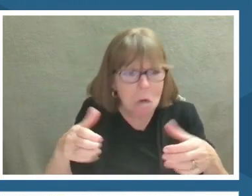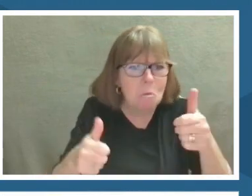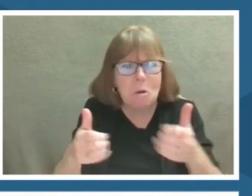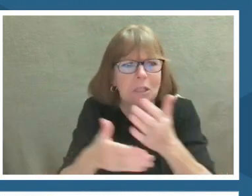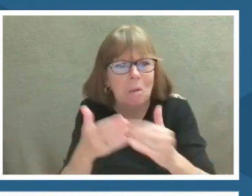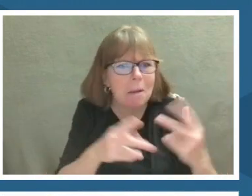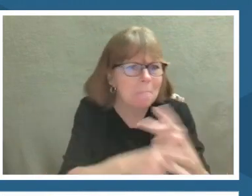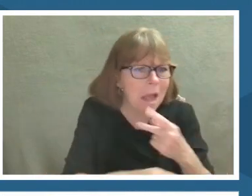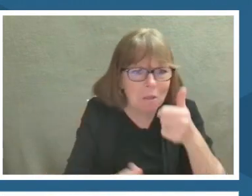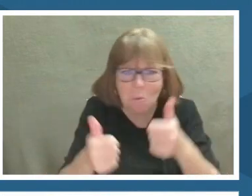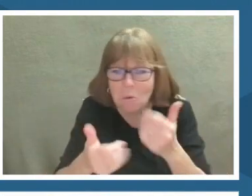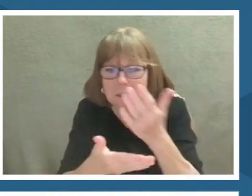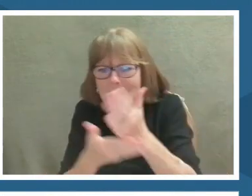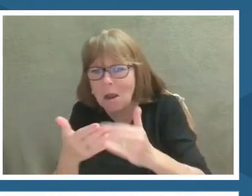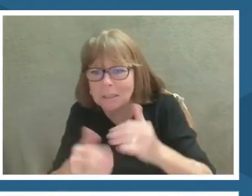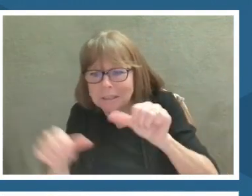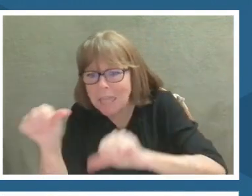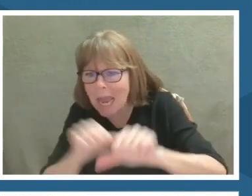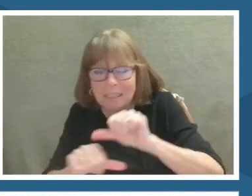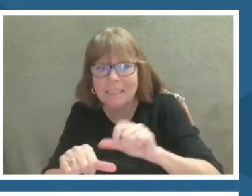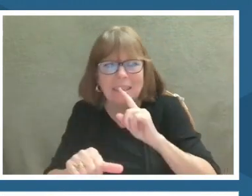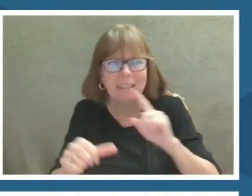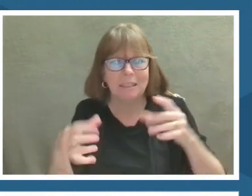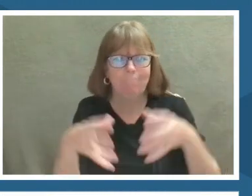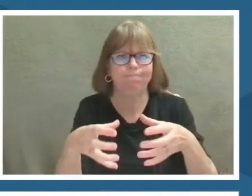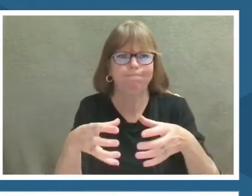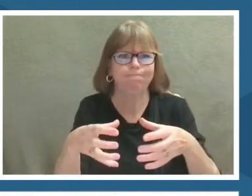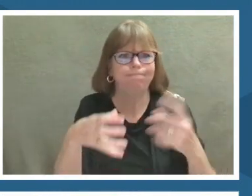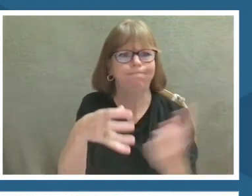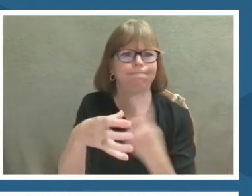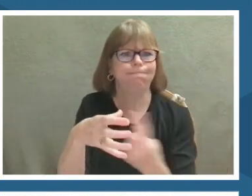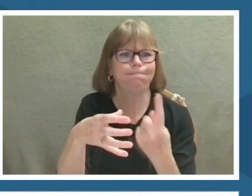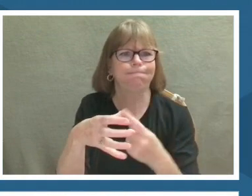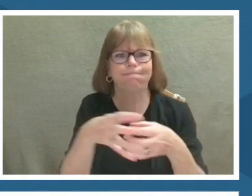solving a problem so a step closer would